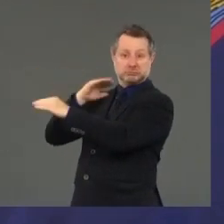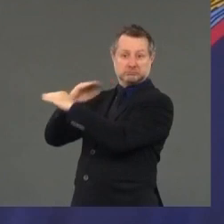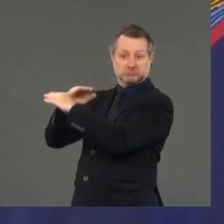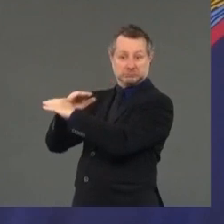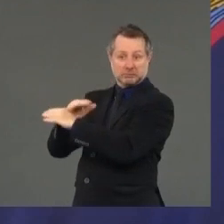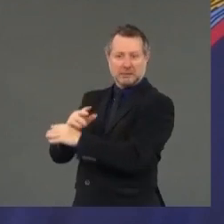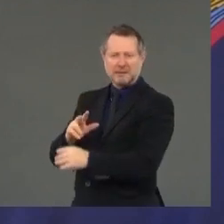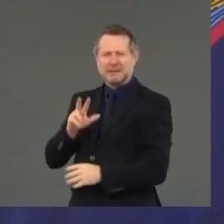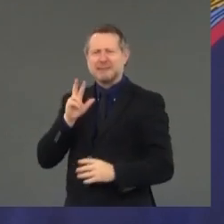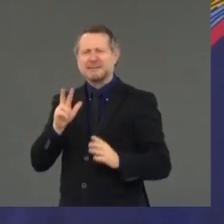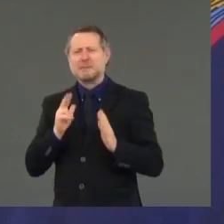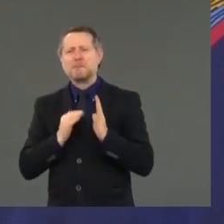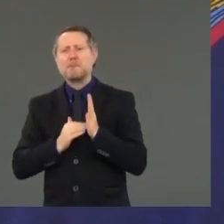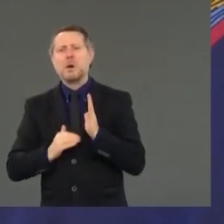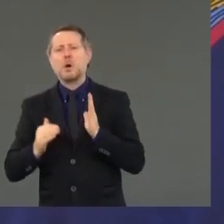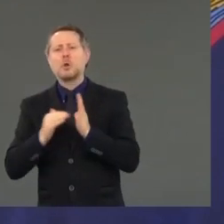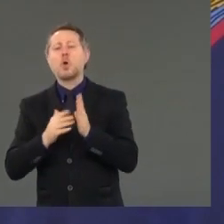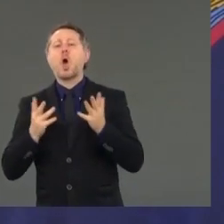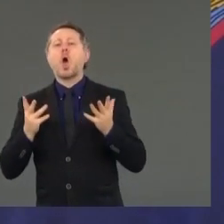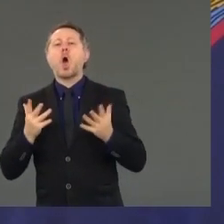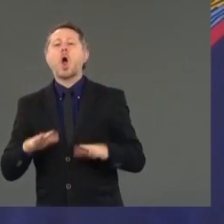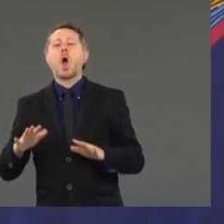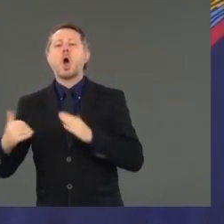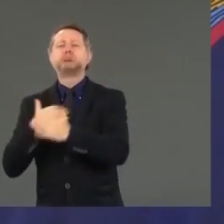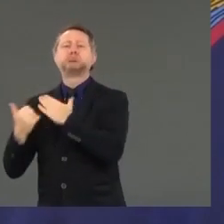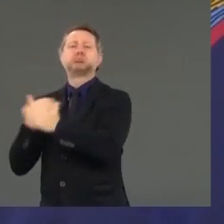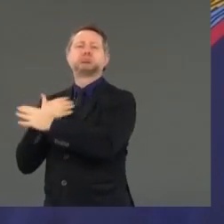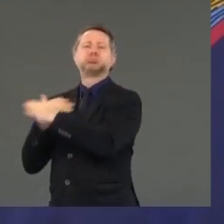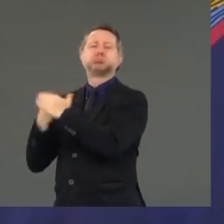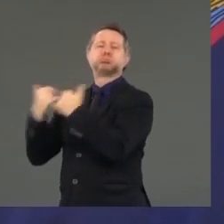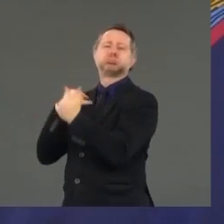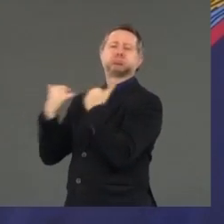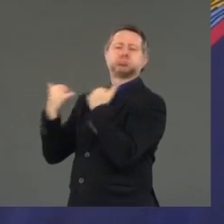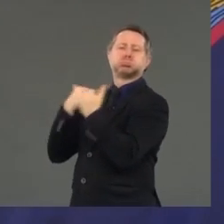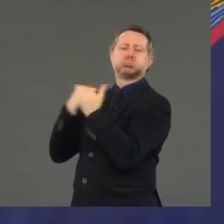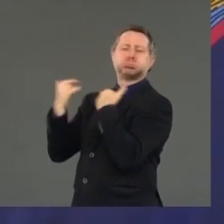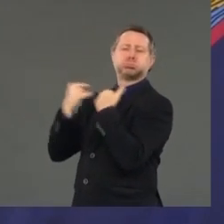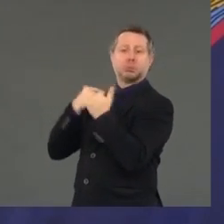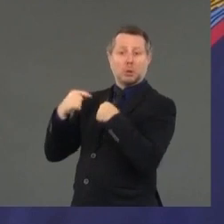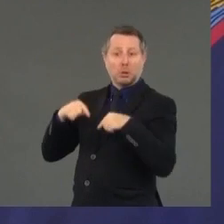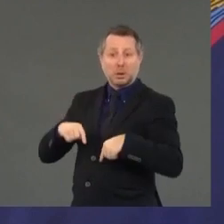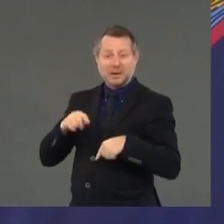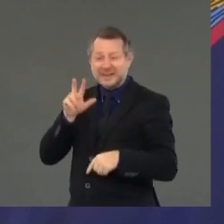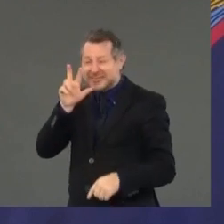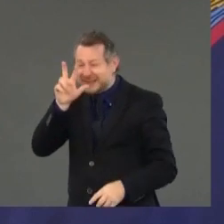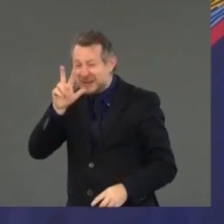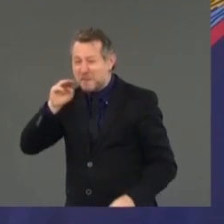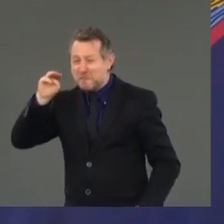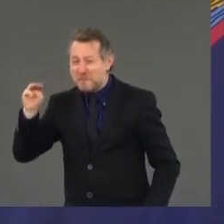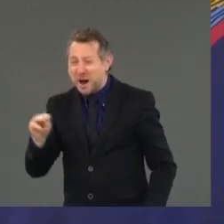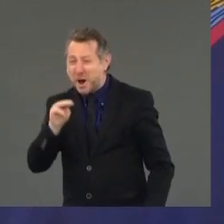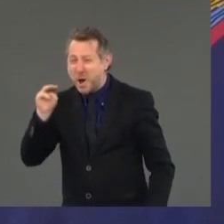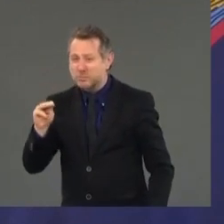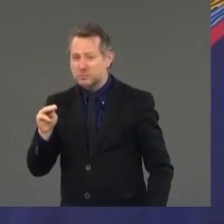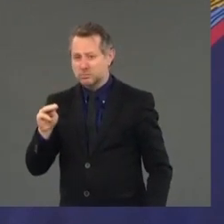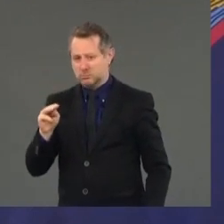16th EUROPEAN TRAVEL BAN, 3